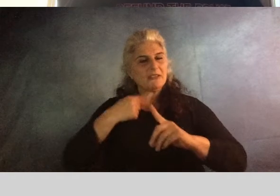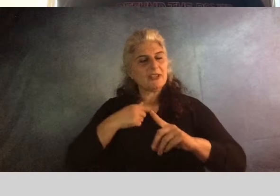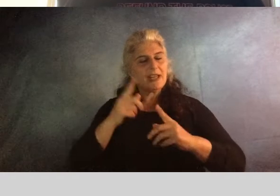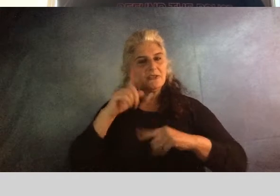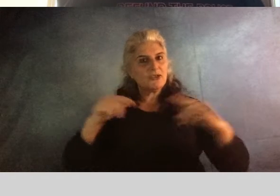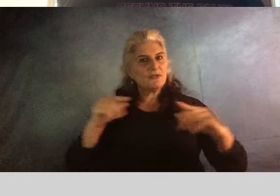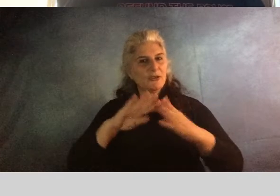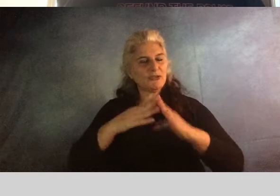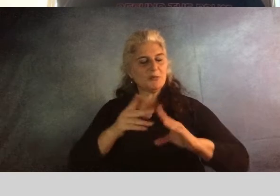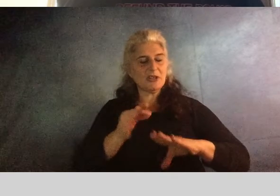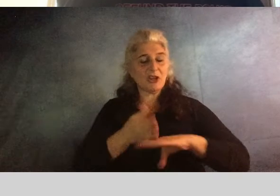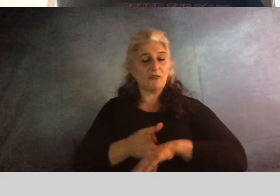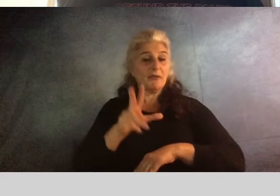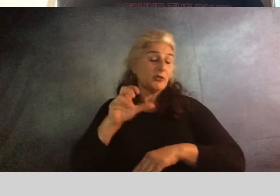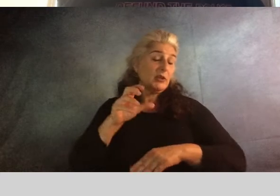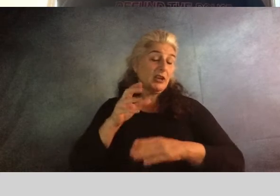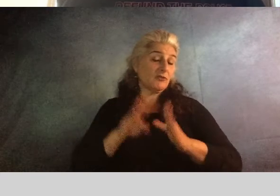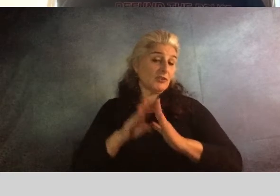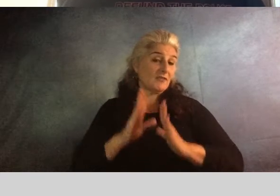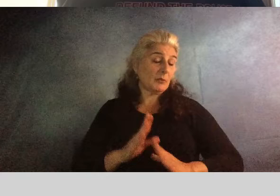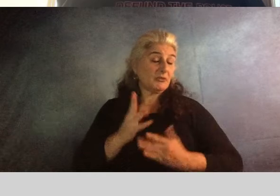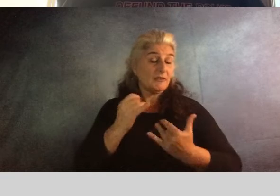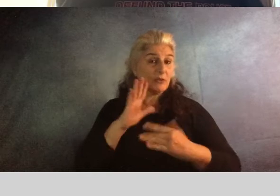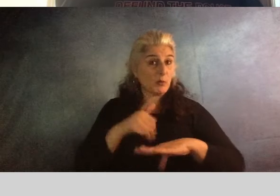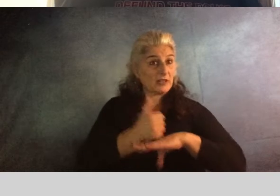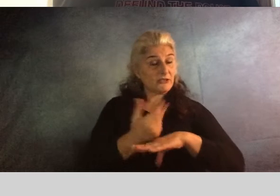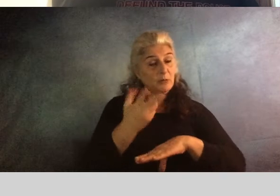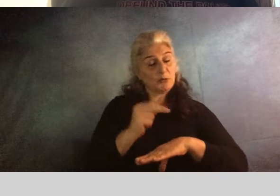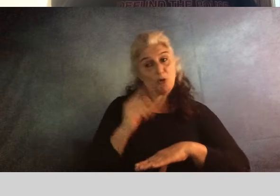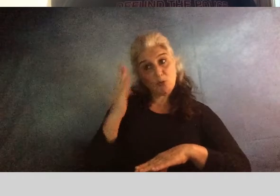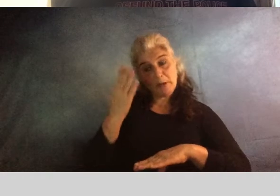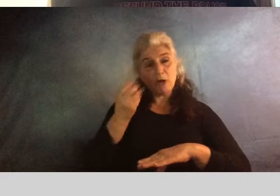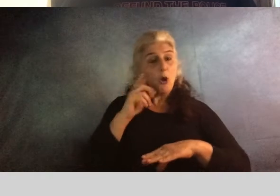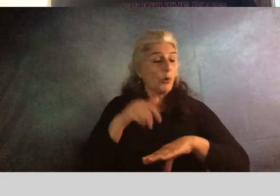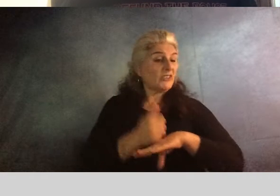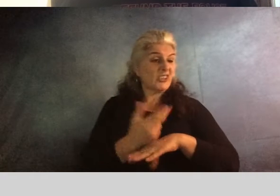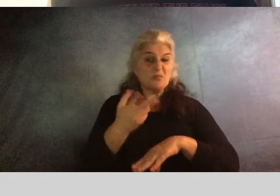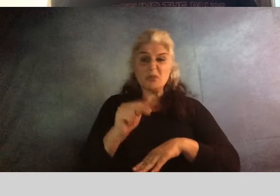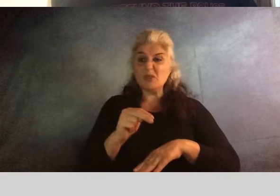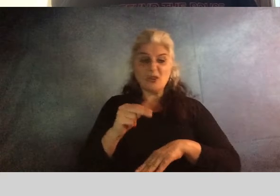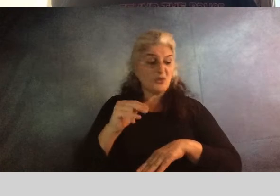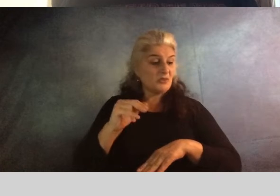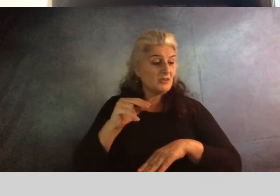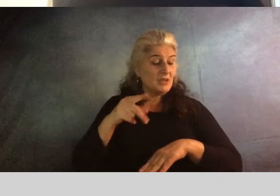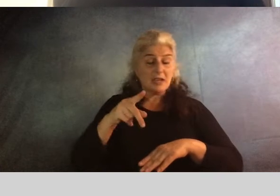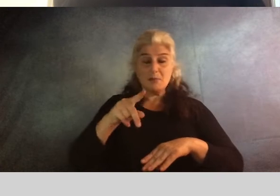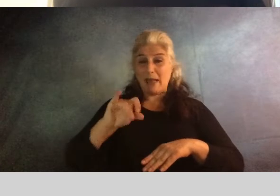If you want to bring up your own PyPI mirror or set up a private package index, or just run it locally, you can easily download